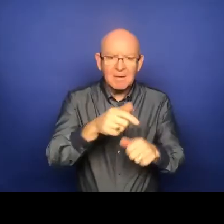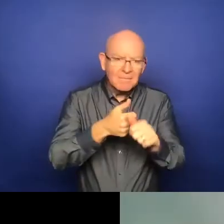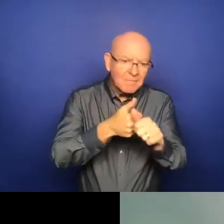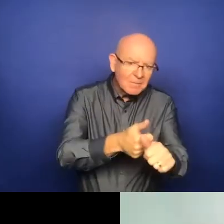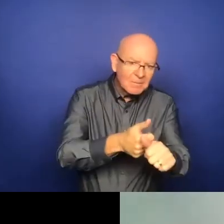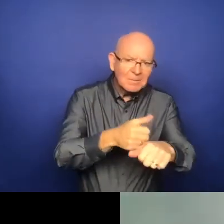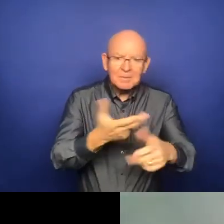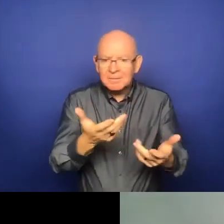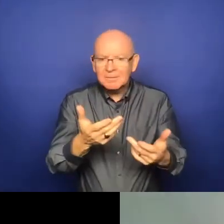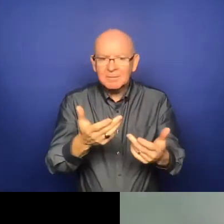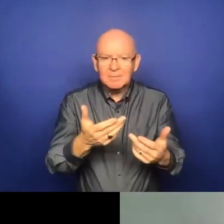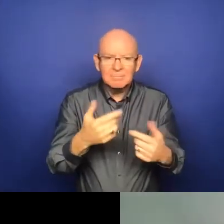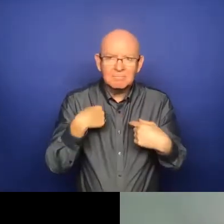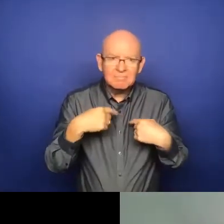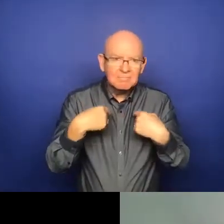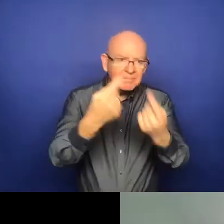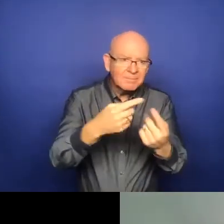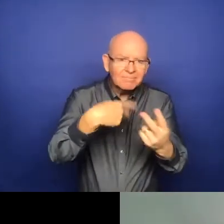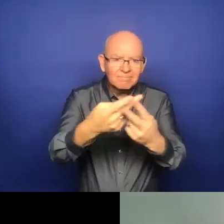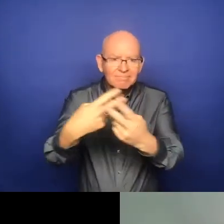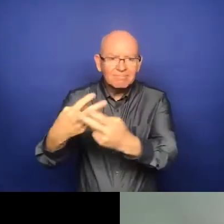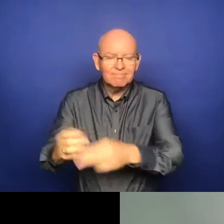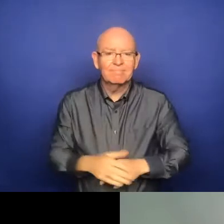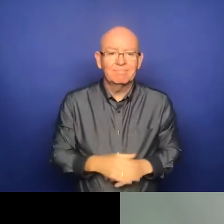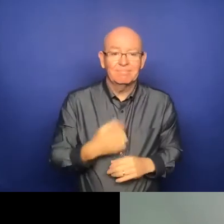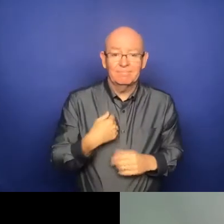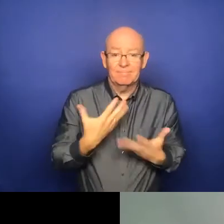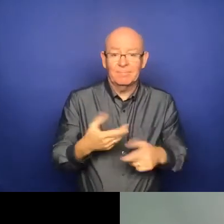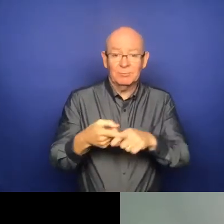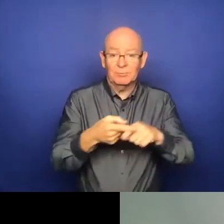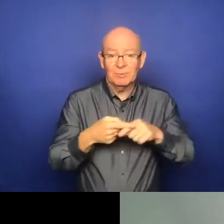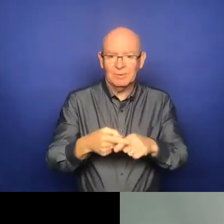, I'm inviting our moderator, Facundo Pennillas